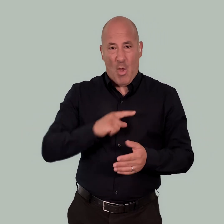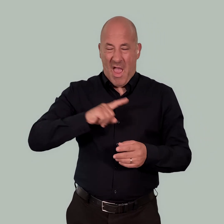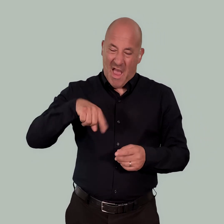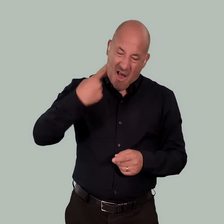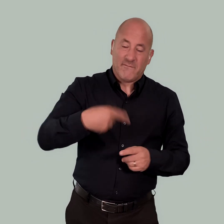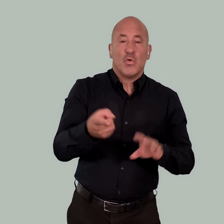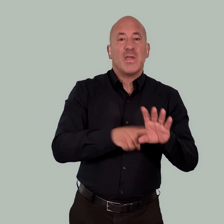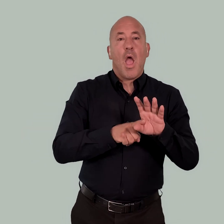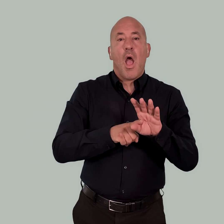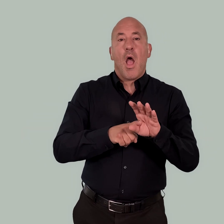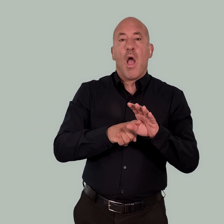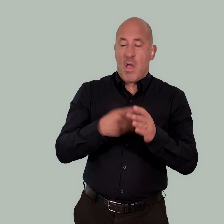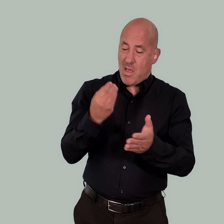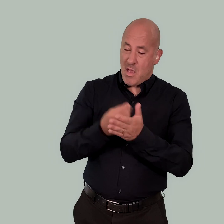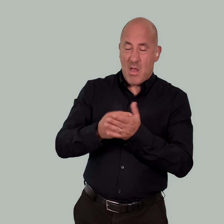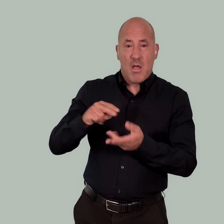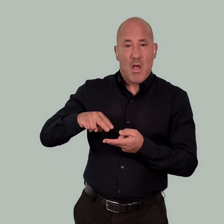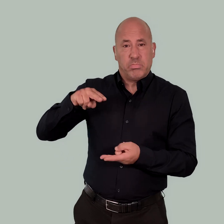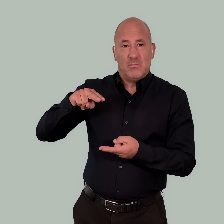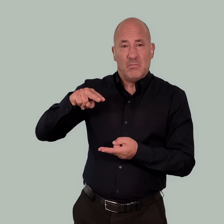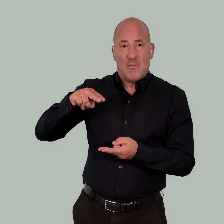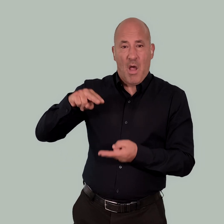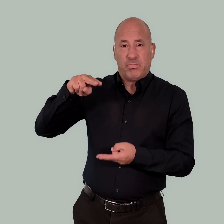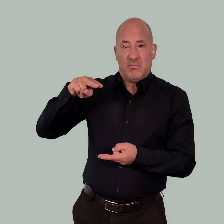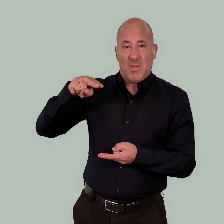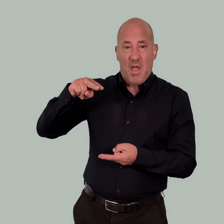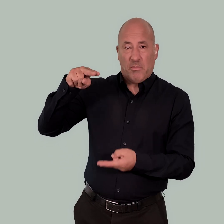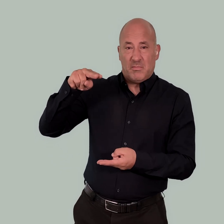Every year, the bill grows.